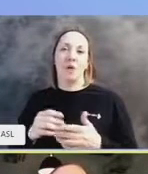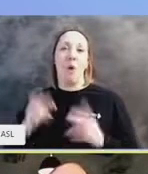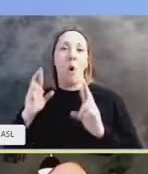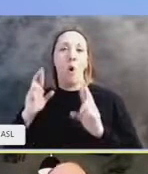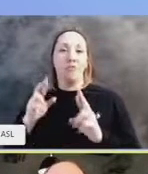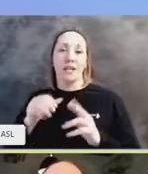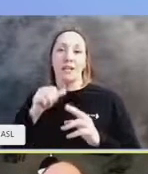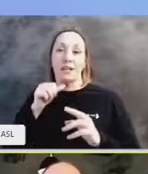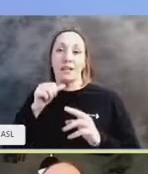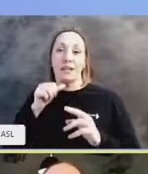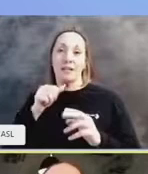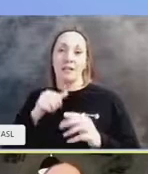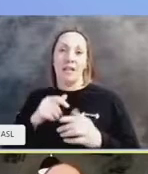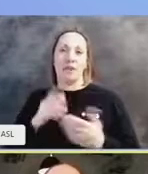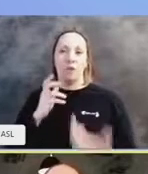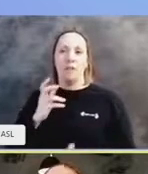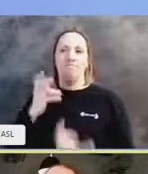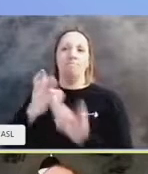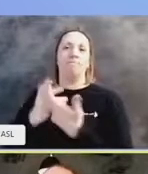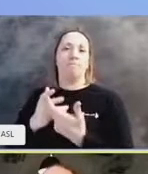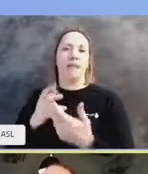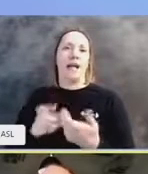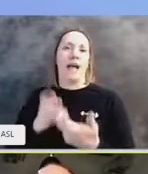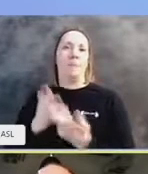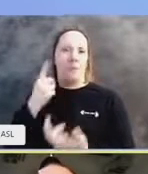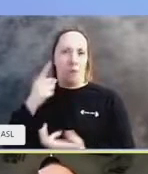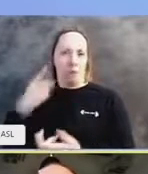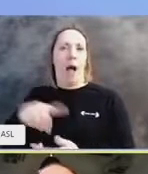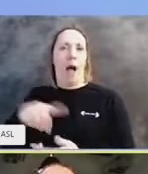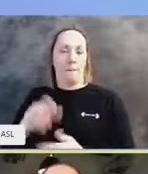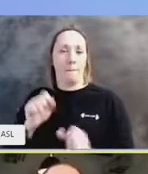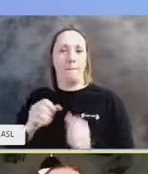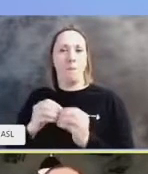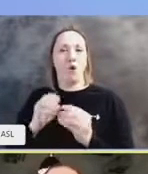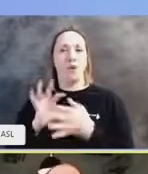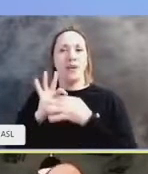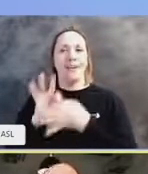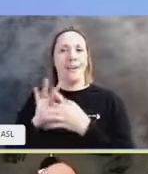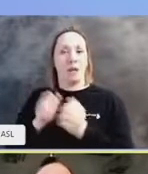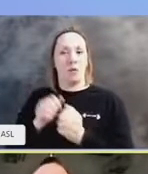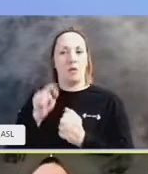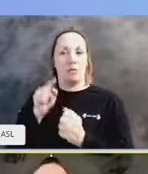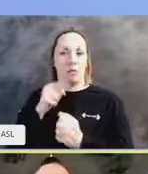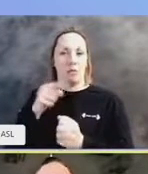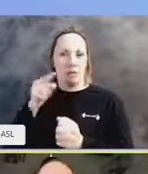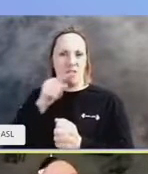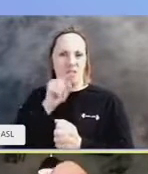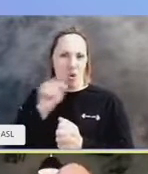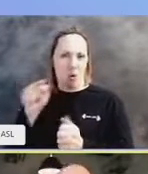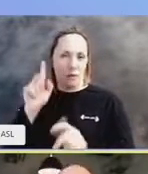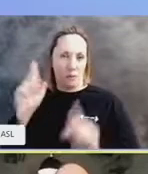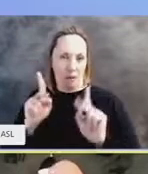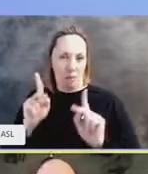them, the more you can feel or prevent them from happening here the more people will love you as a